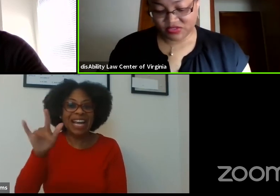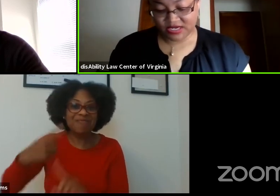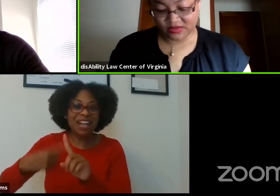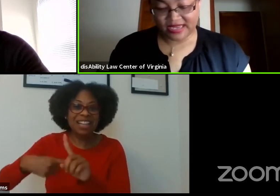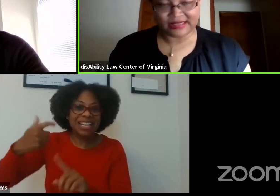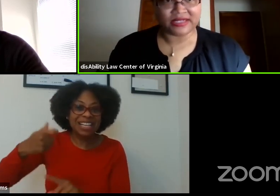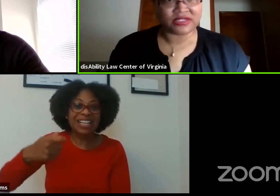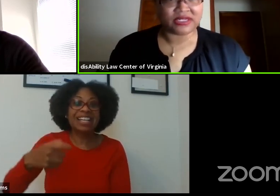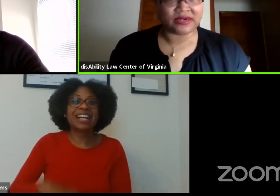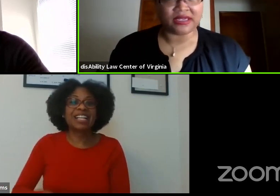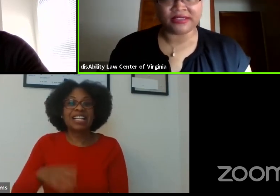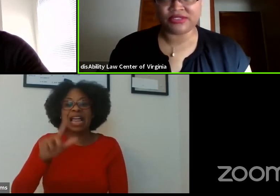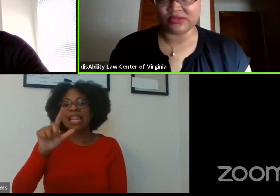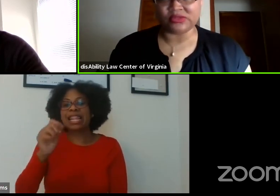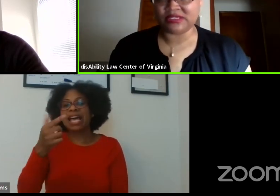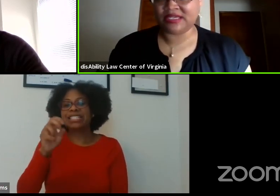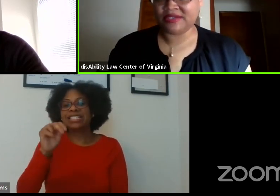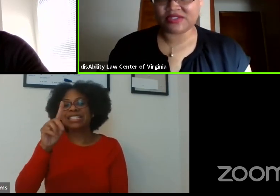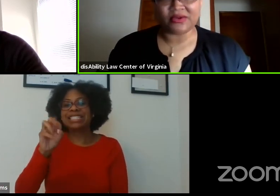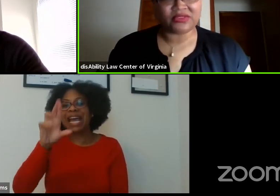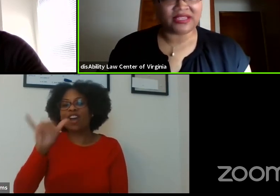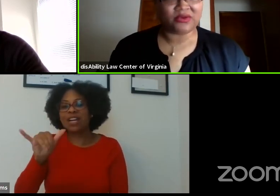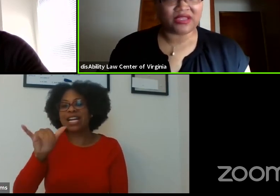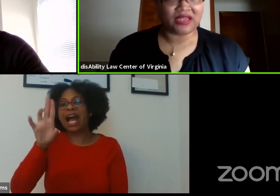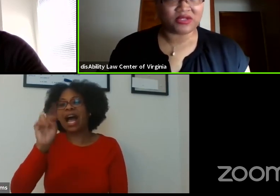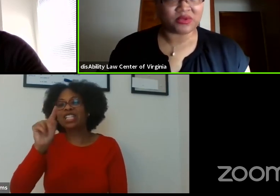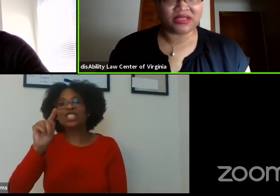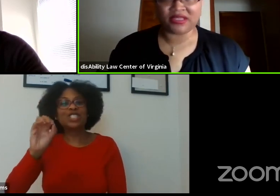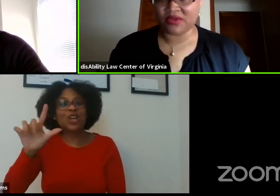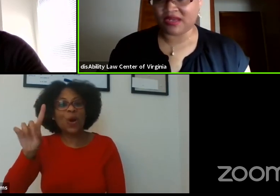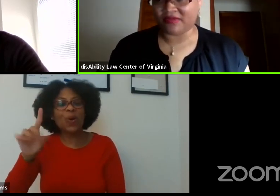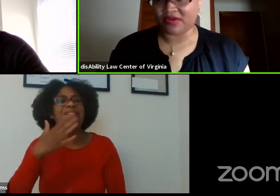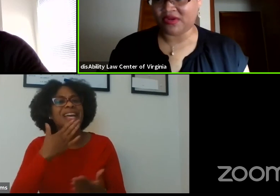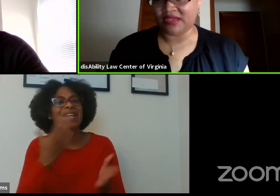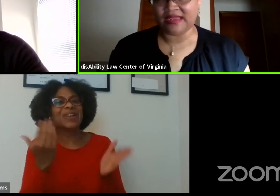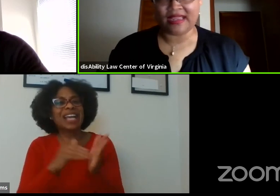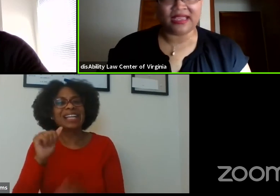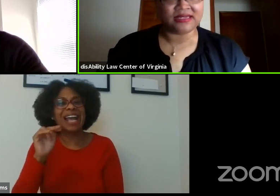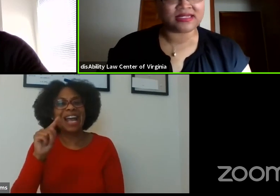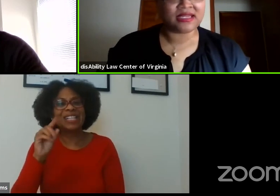You can find his channel at Legendary Untold. So thank you again, Antoine. Thank you again, everyone.